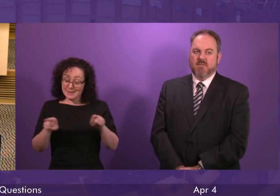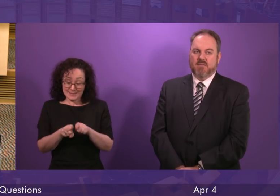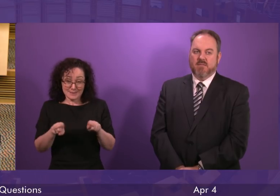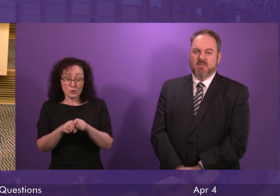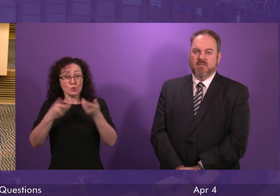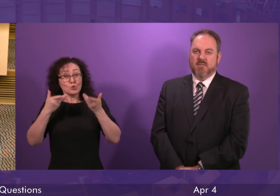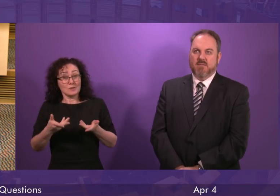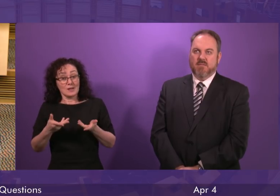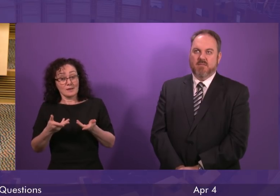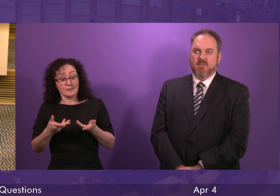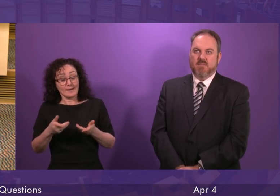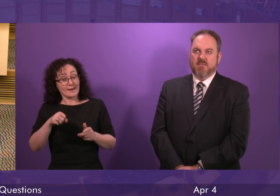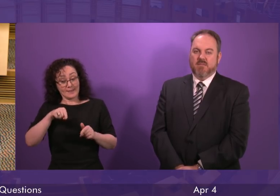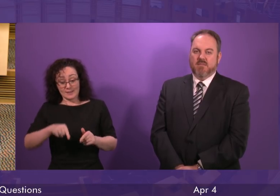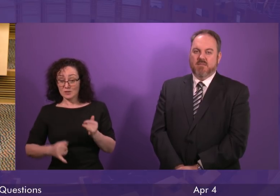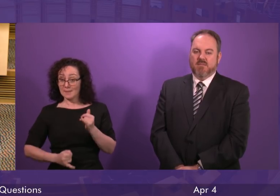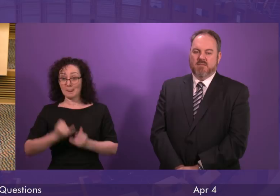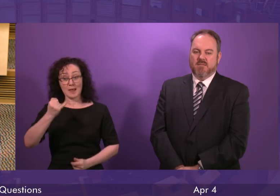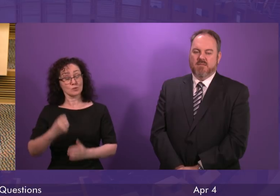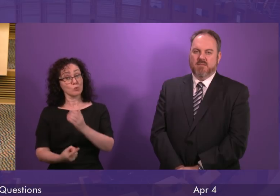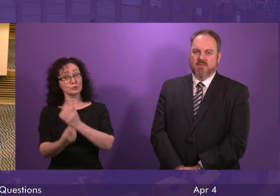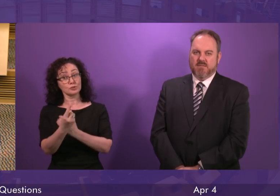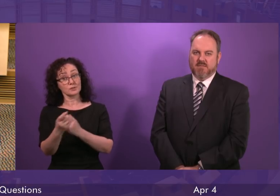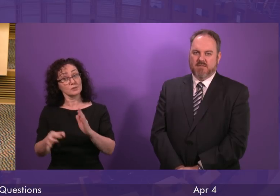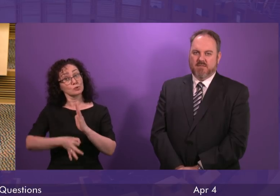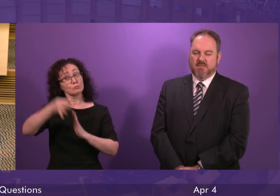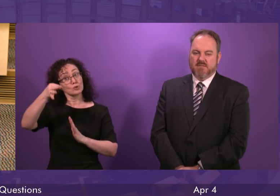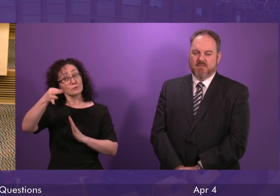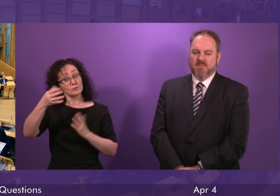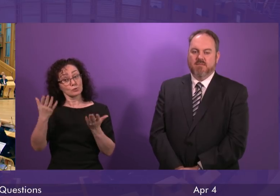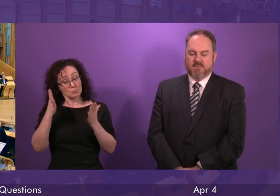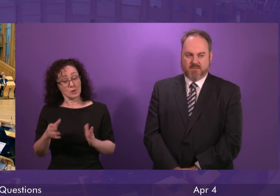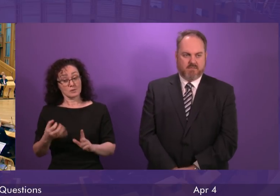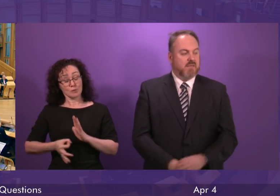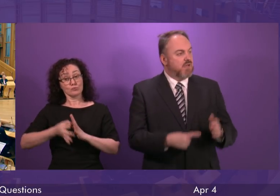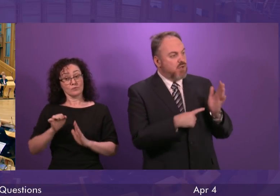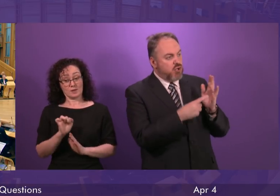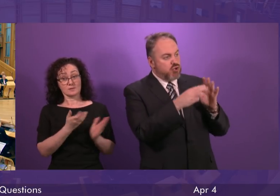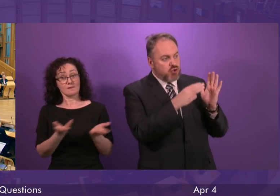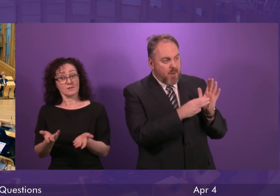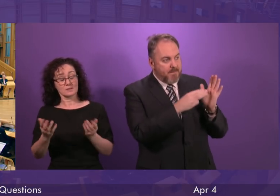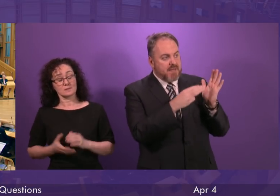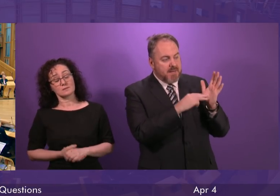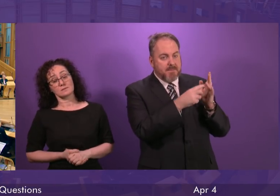commitments that are contained in the performance remedial agreement to which it has now signed up.